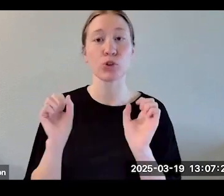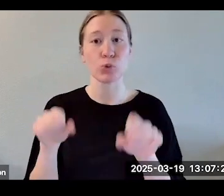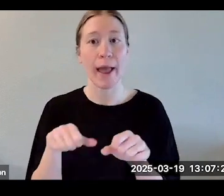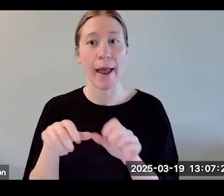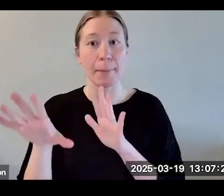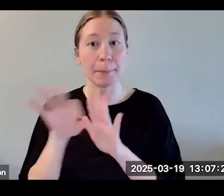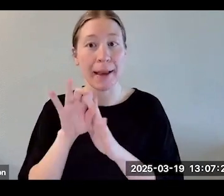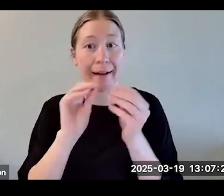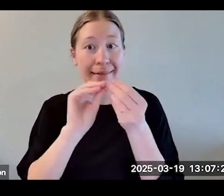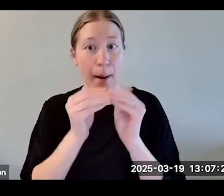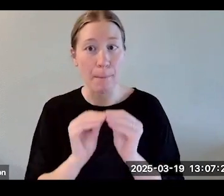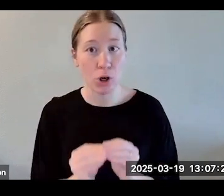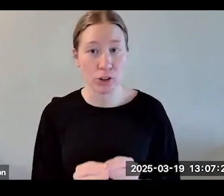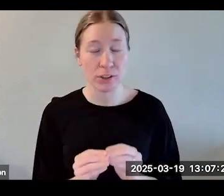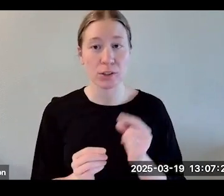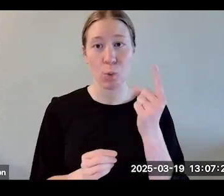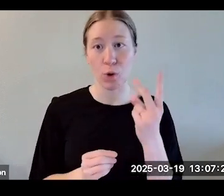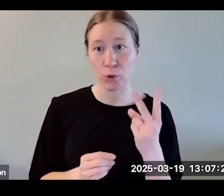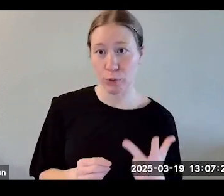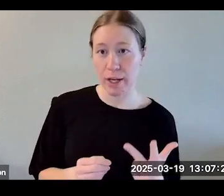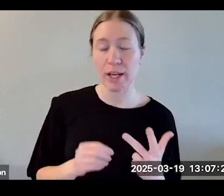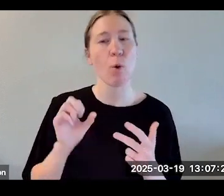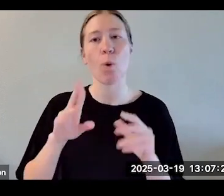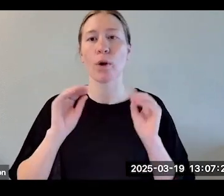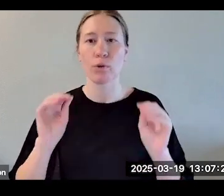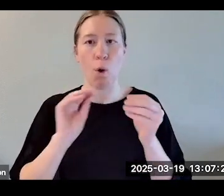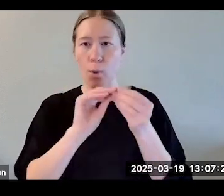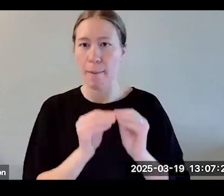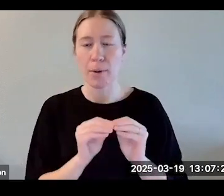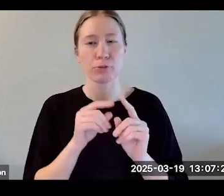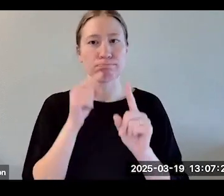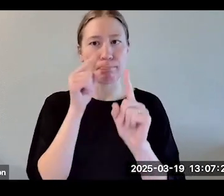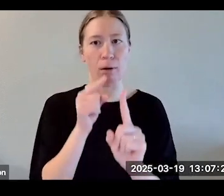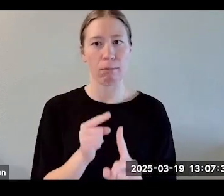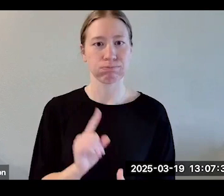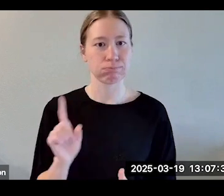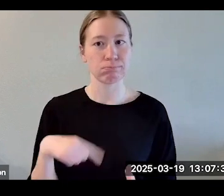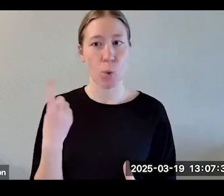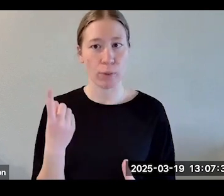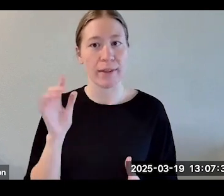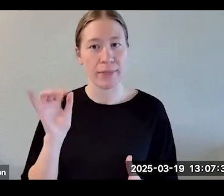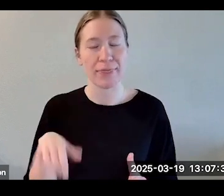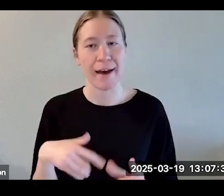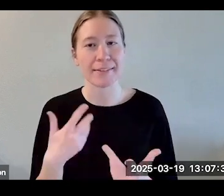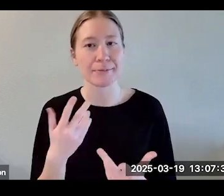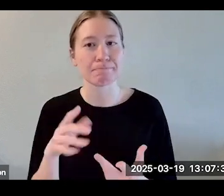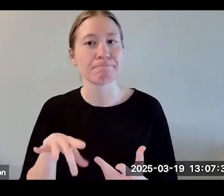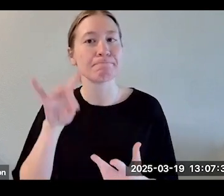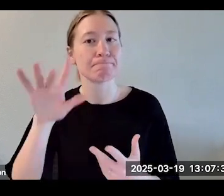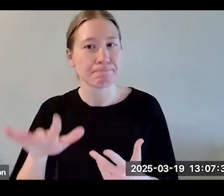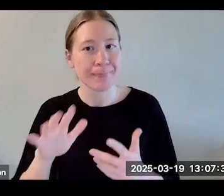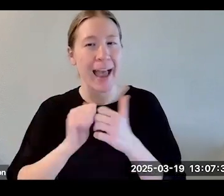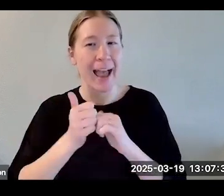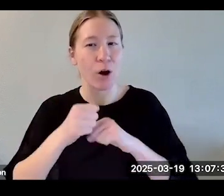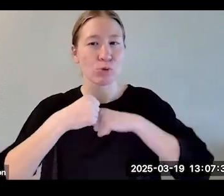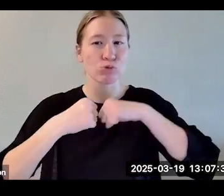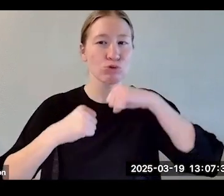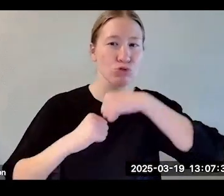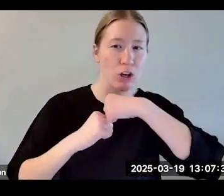or an unordered list with bullet points. So that is another way that you can add structure to a document.